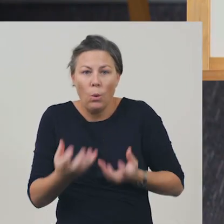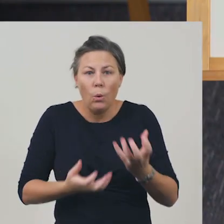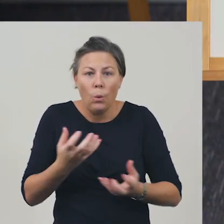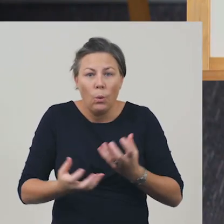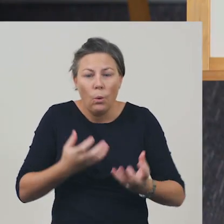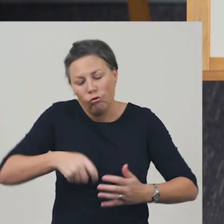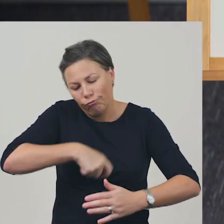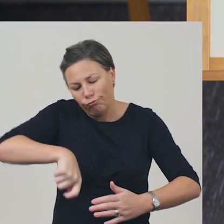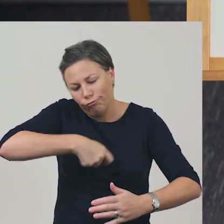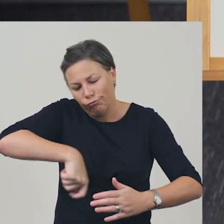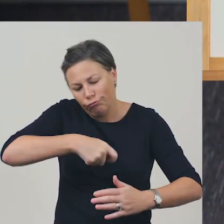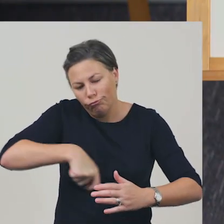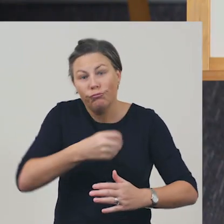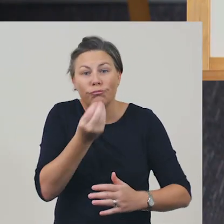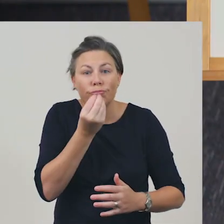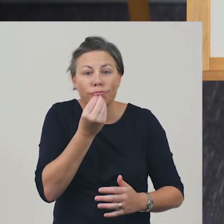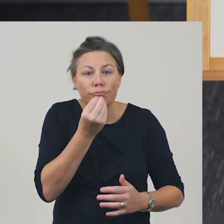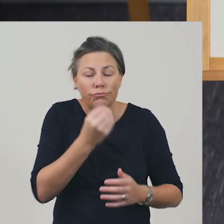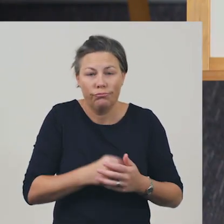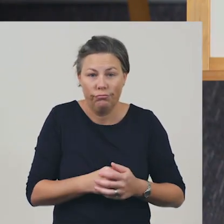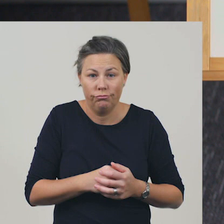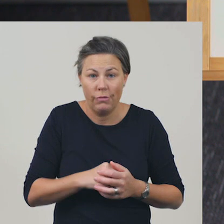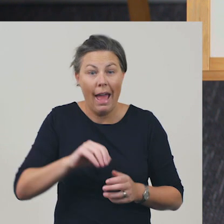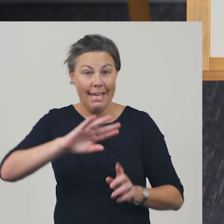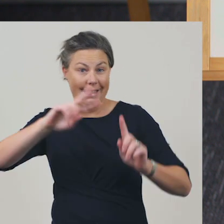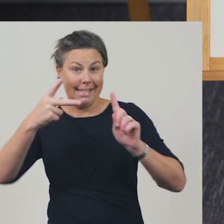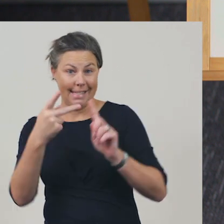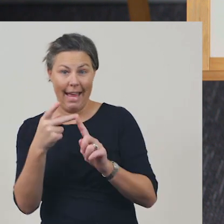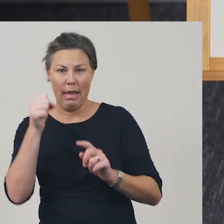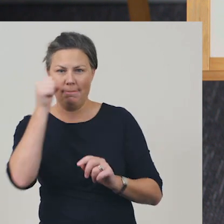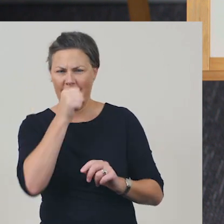The second little pig was a strong little pig. He found a pile of sticks,